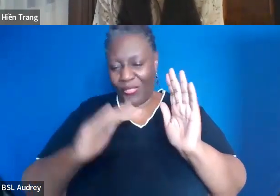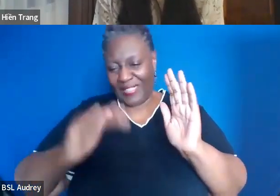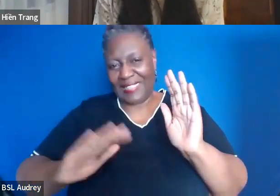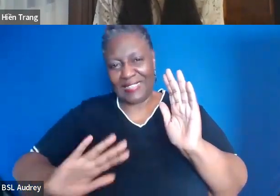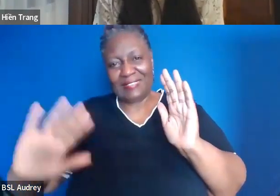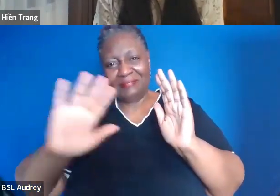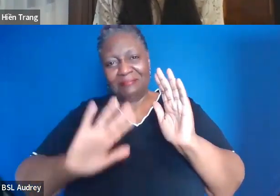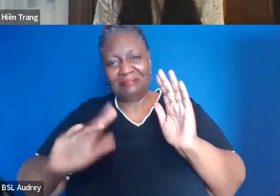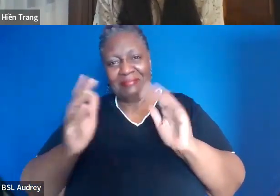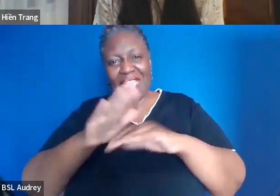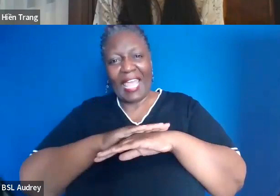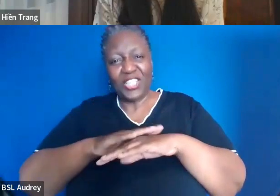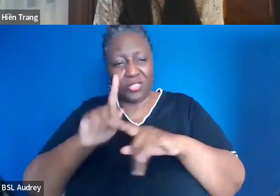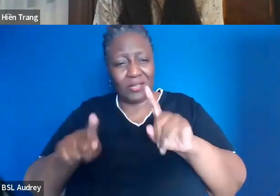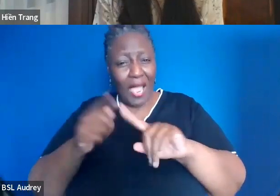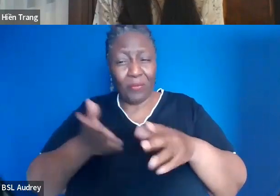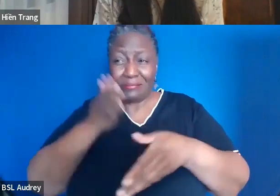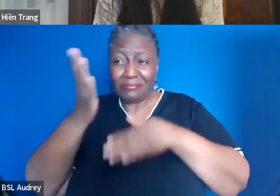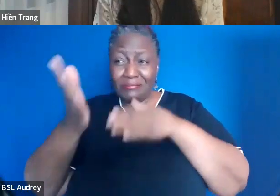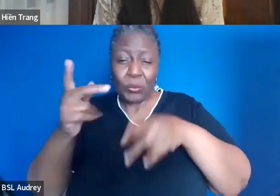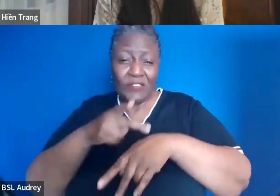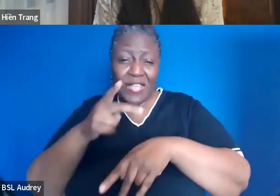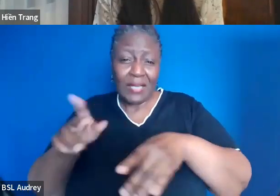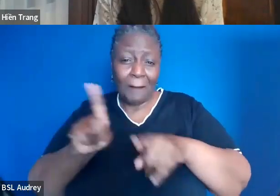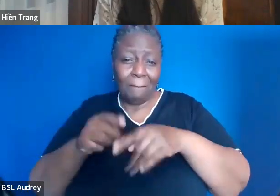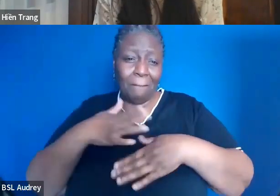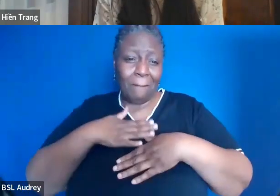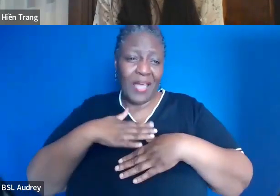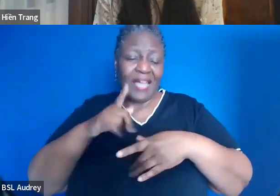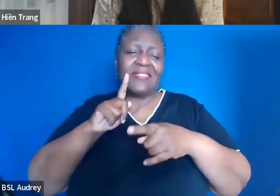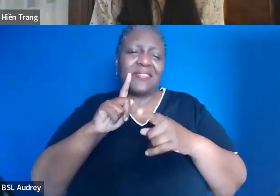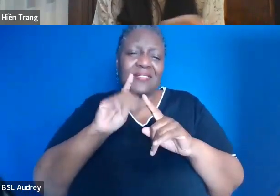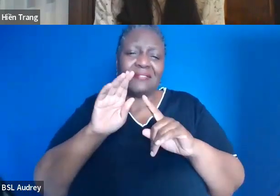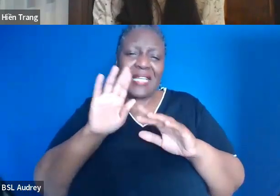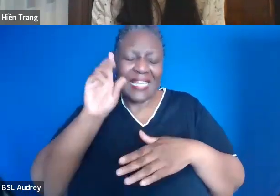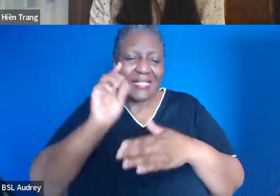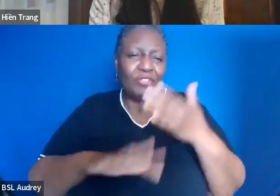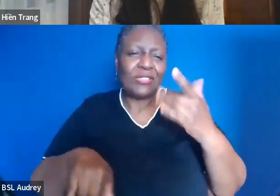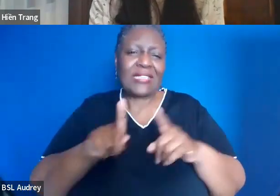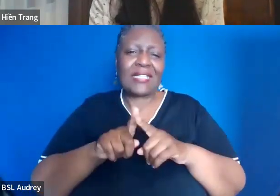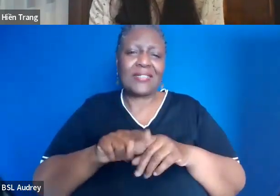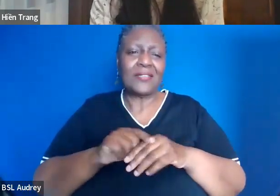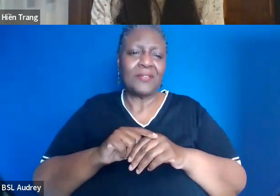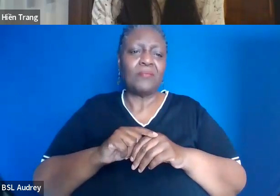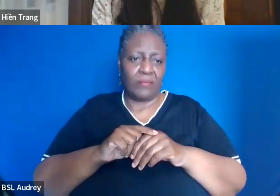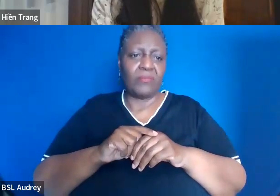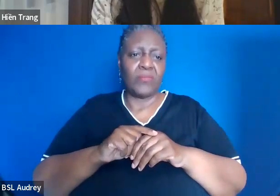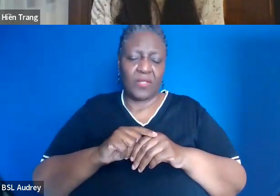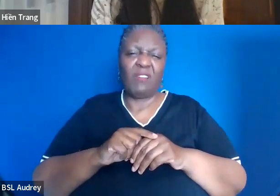um and I've always loved going to Vietnam and and experiencing um the incredible poetry that